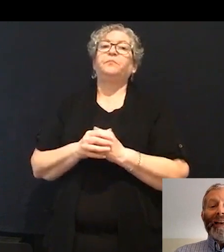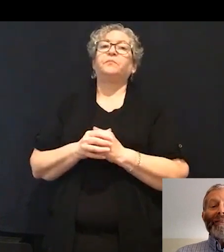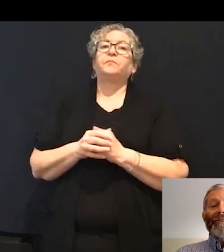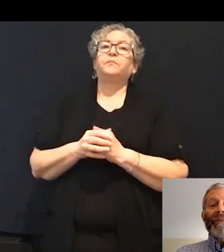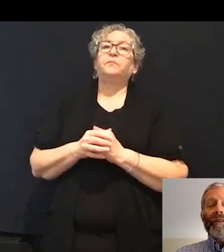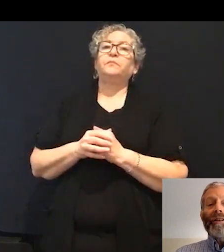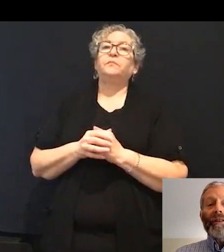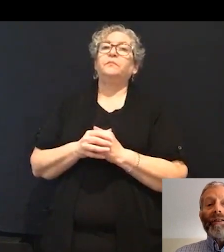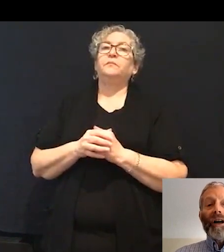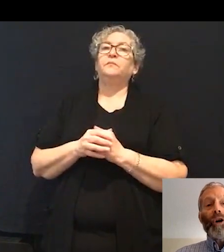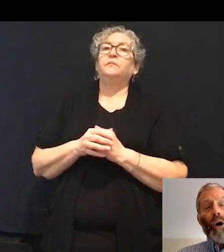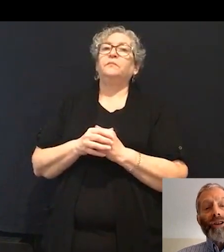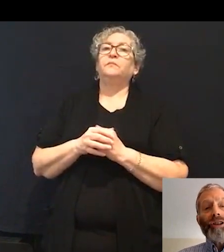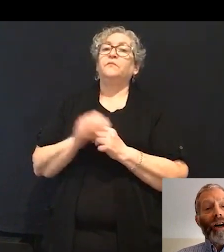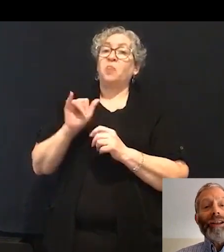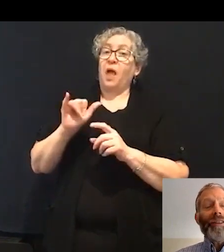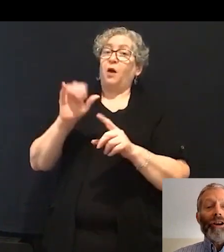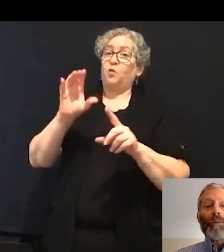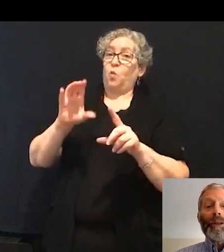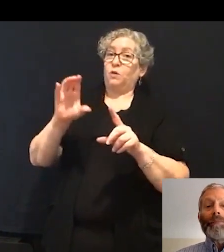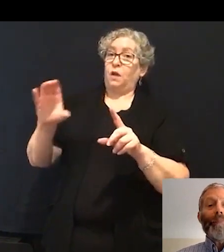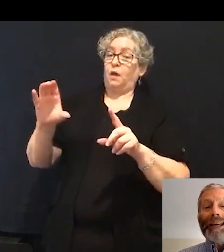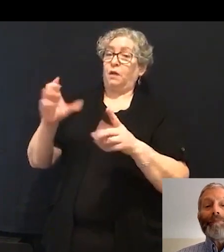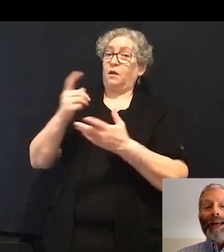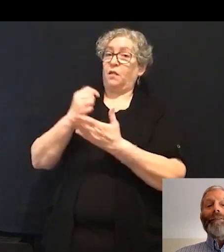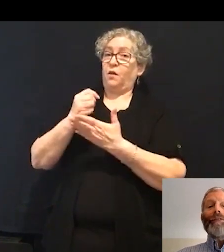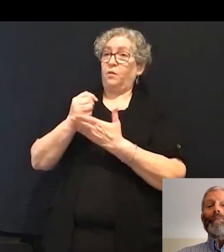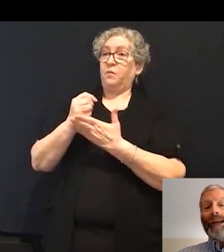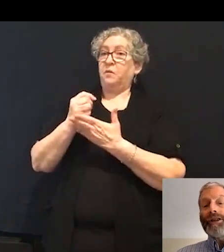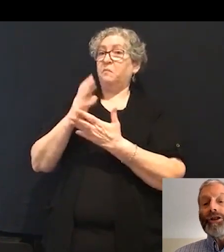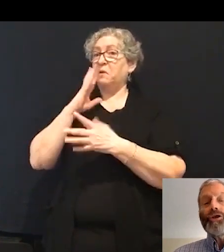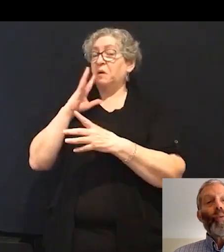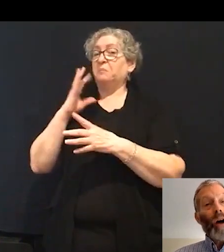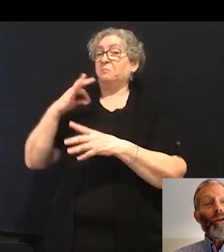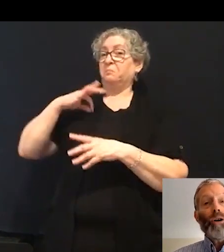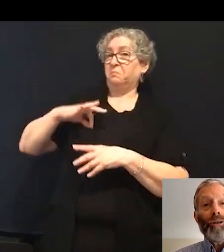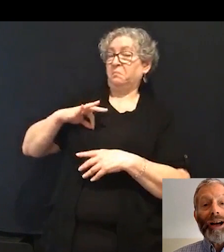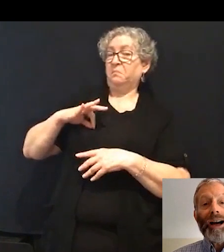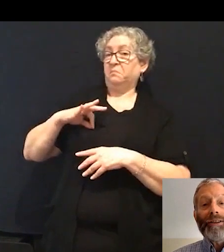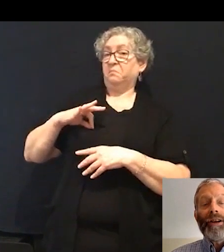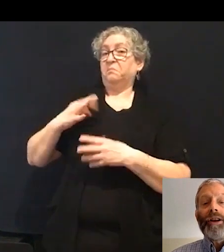And a cross-cutting therapy may benefit patients whether or not